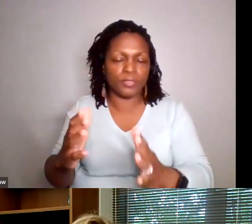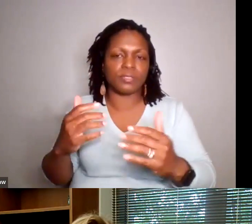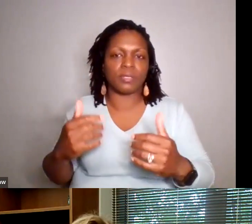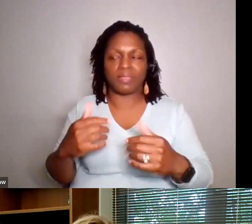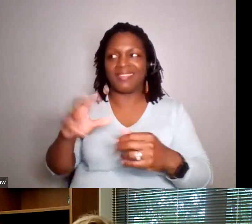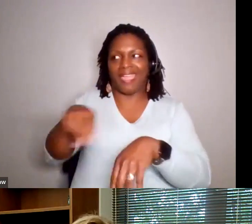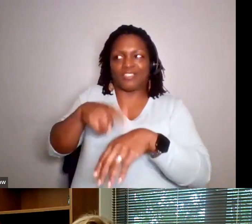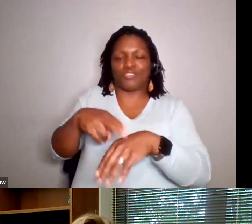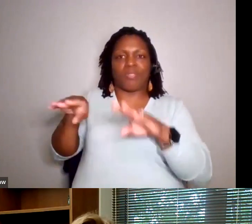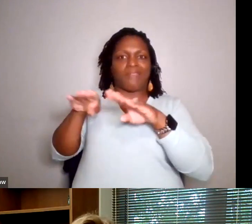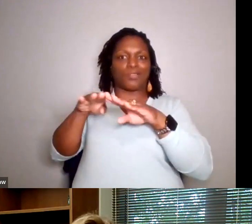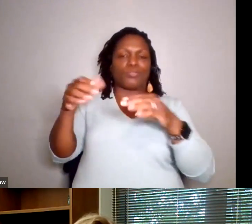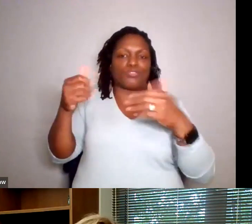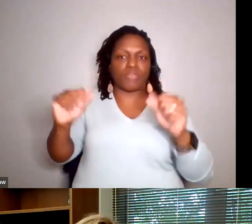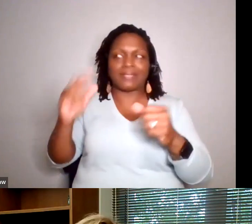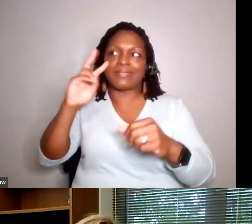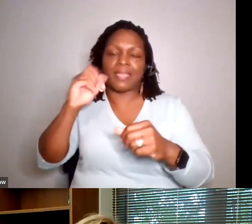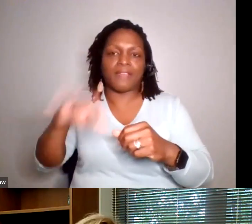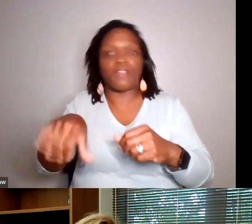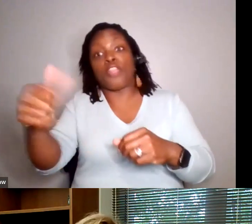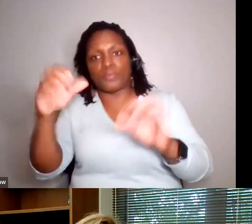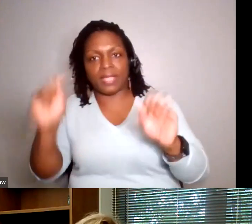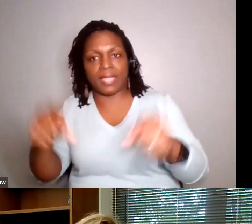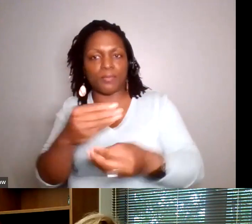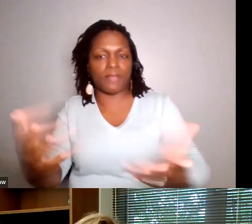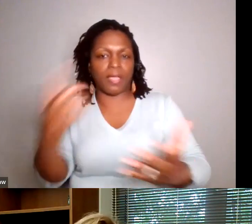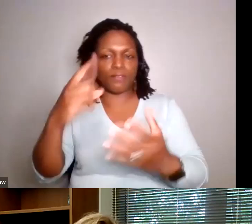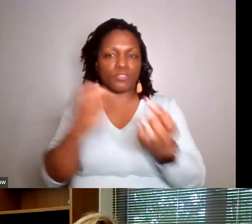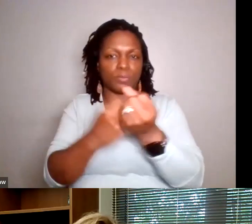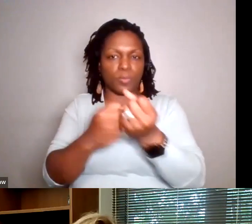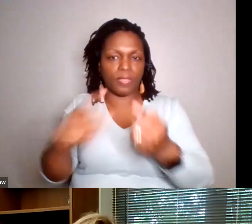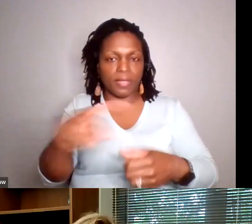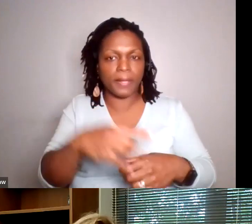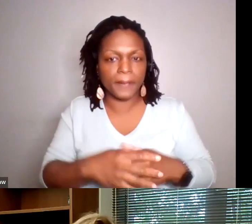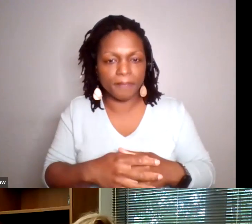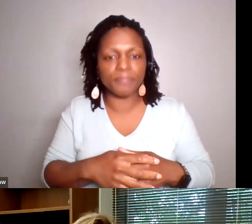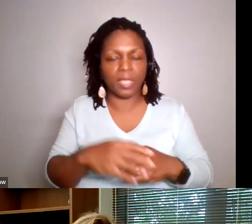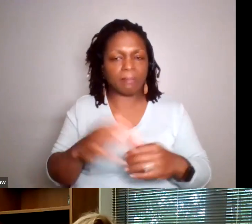So i'll stop there, mindy I don't know if you want to add, just from from our point of view.